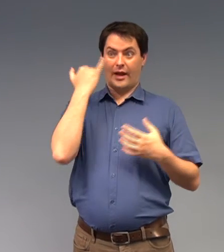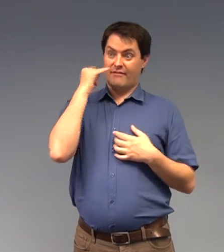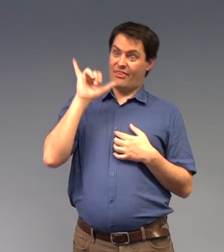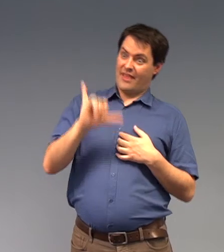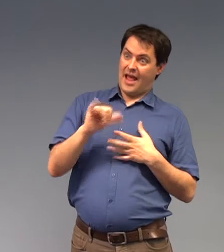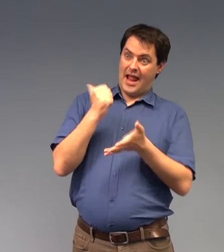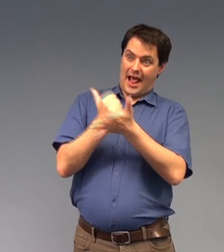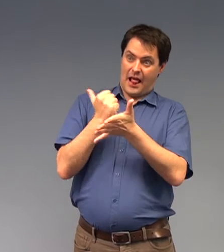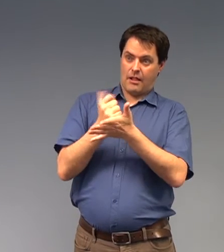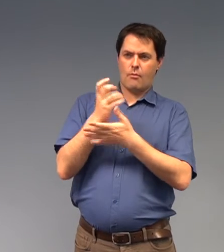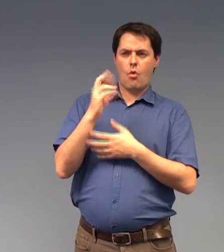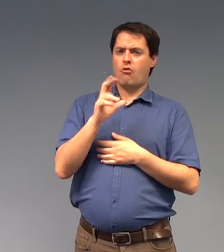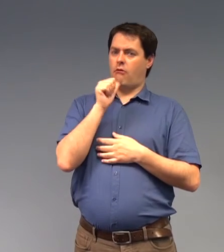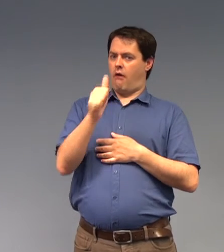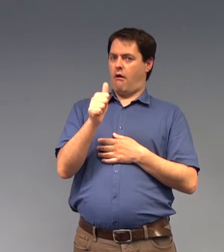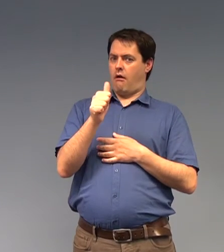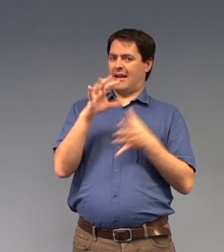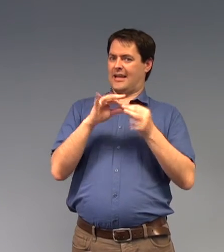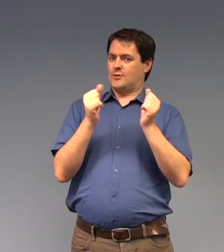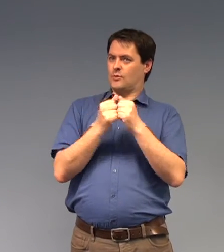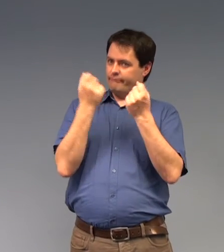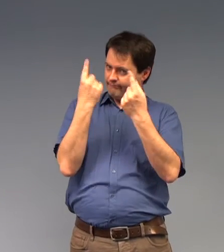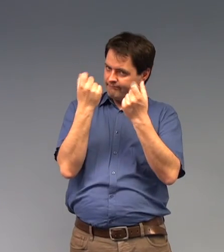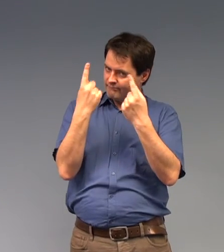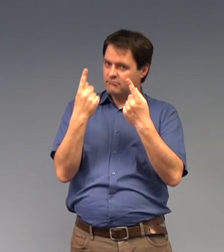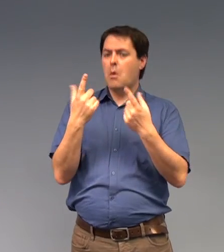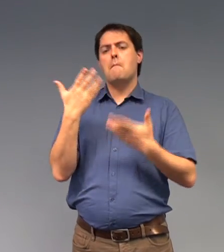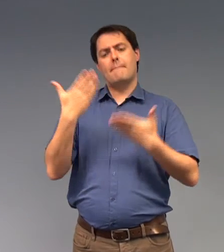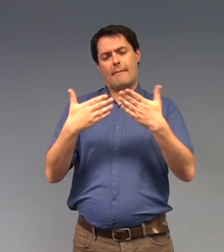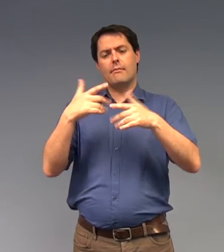I didn't do any comprehension tests